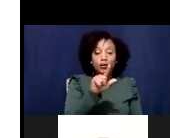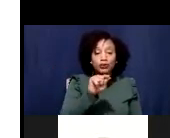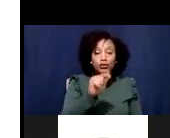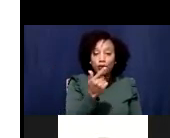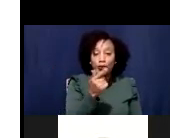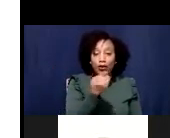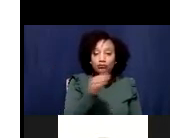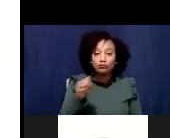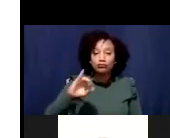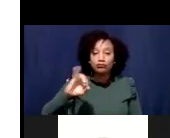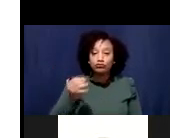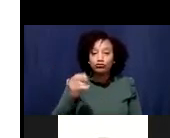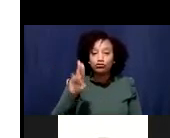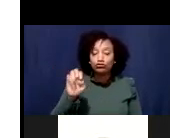and June 30th, 2022.